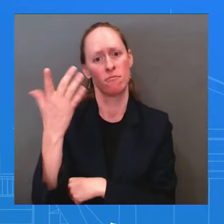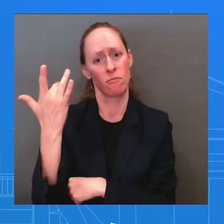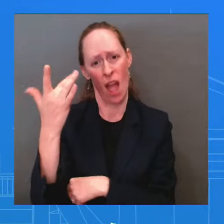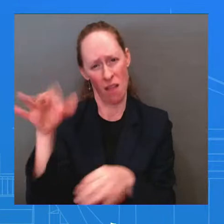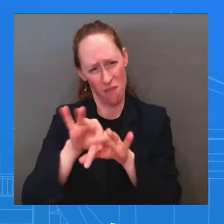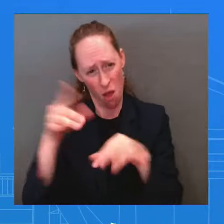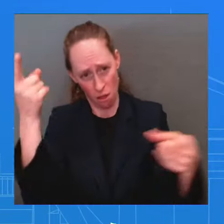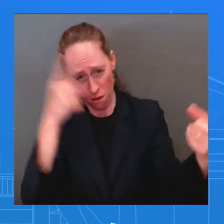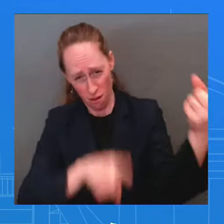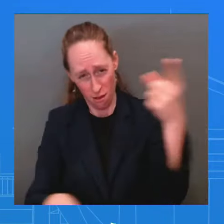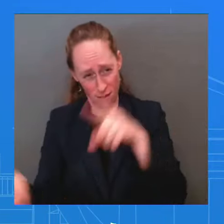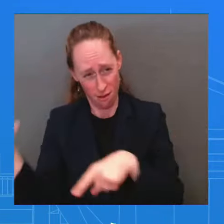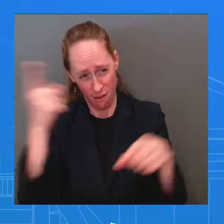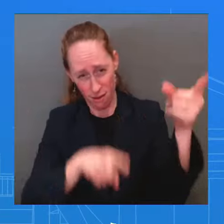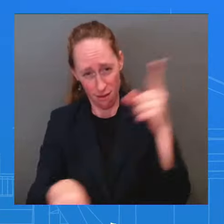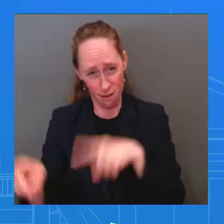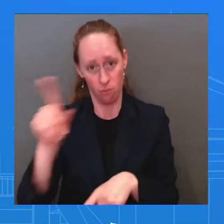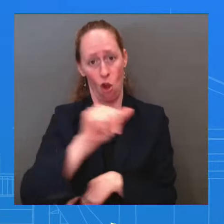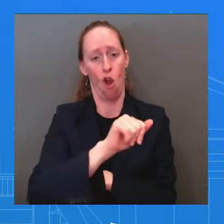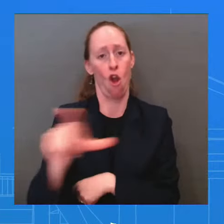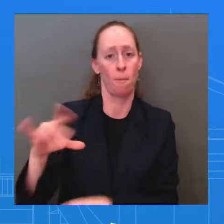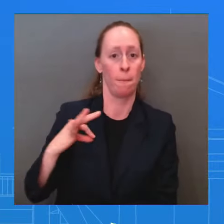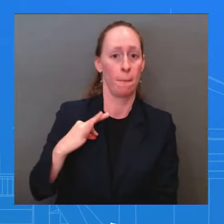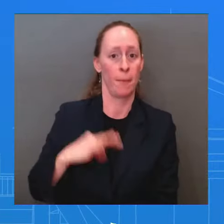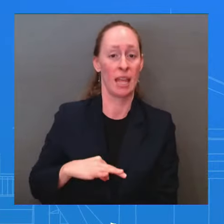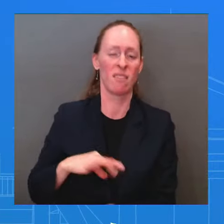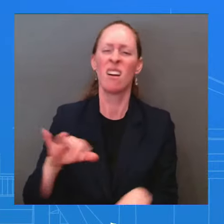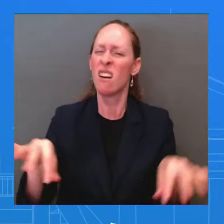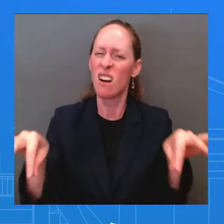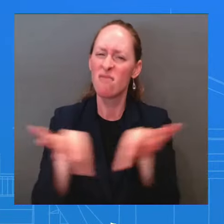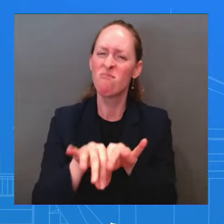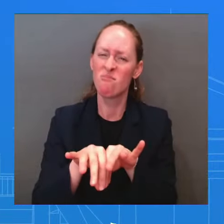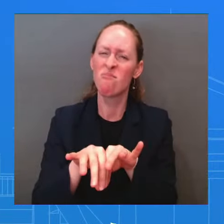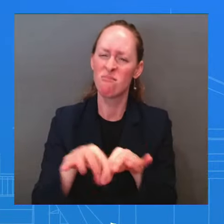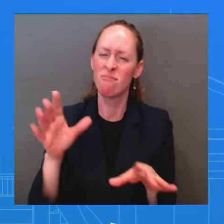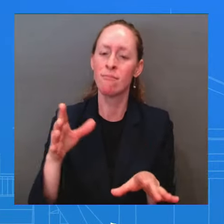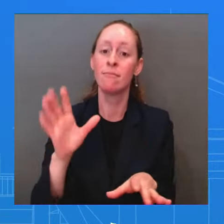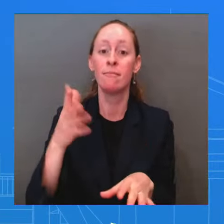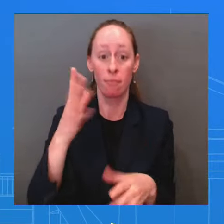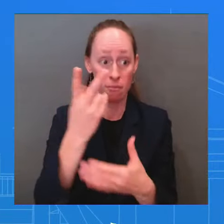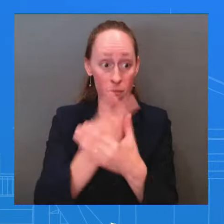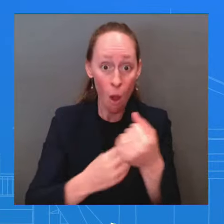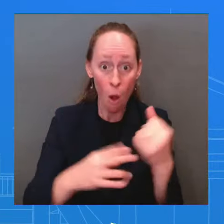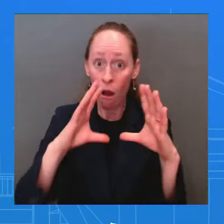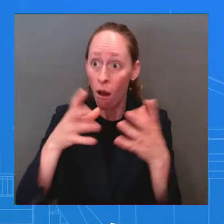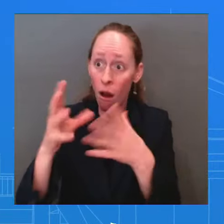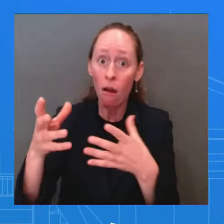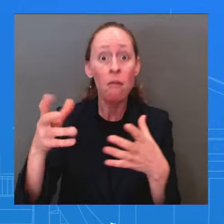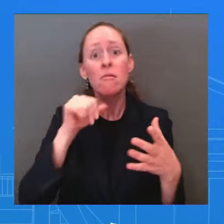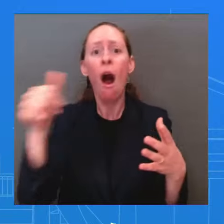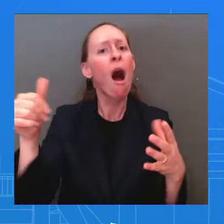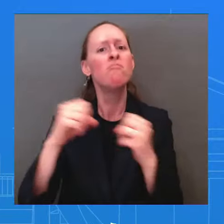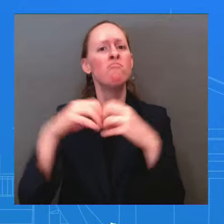This is why we appreciate all the sides staying at the table and continuing to have this conversation. Because what the President -- and what I have just said: